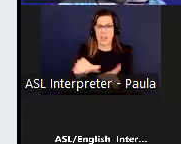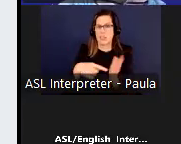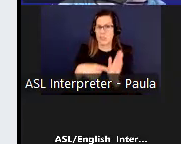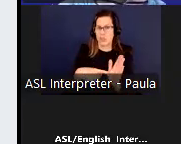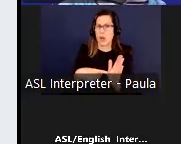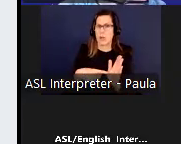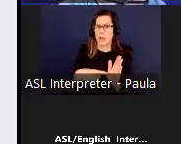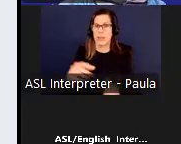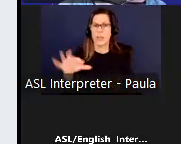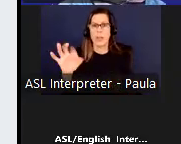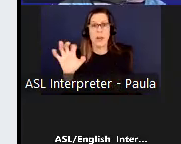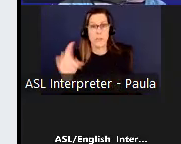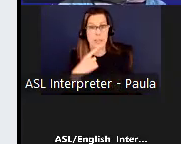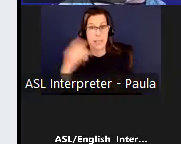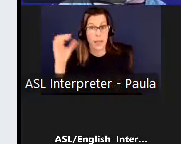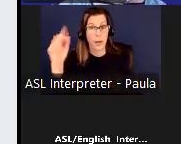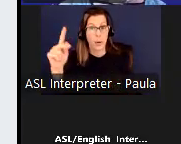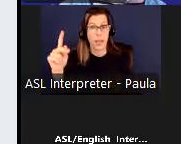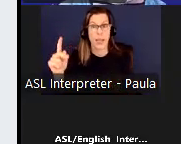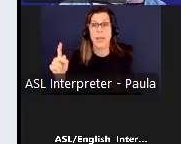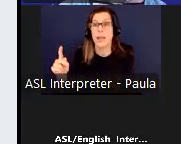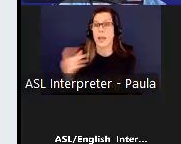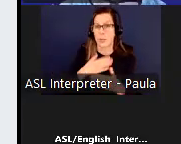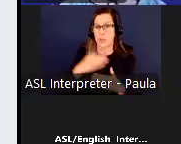OK, so and appreciate that John, thank you.